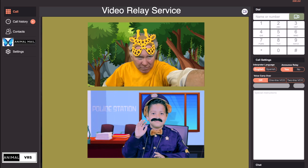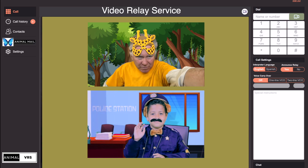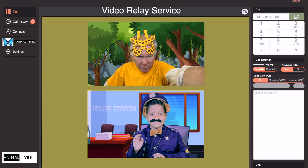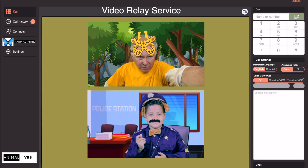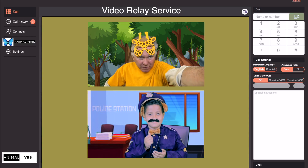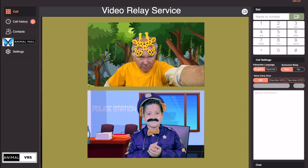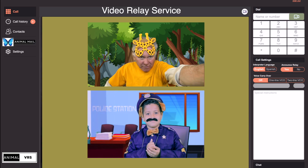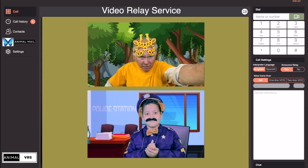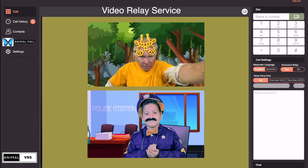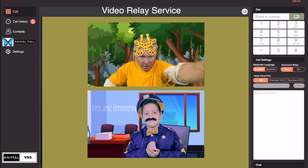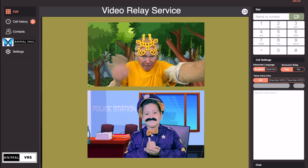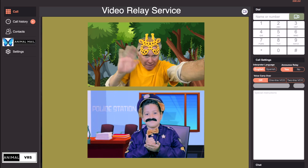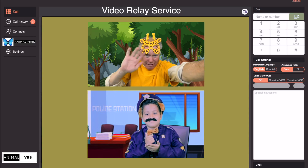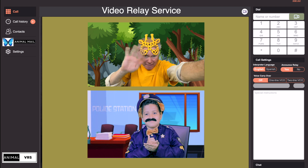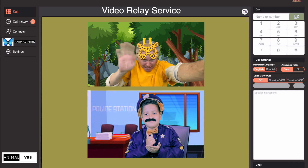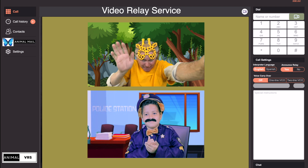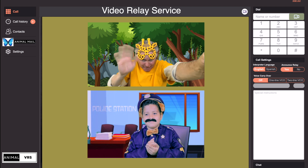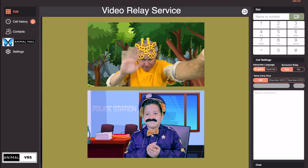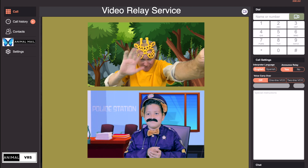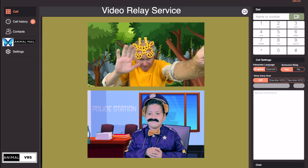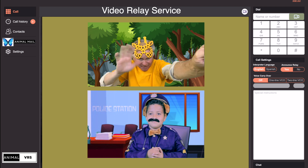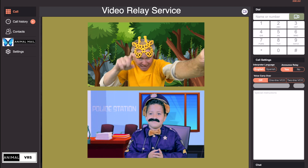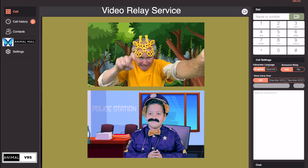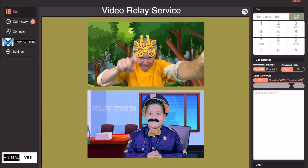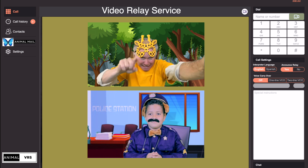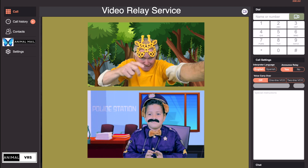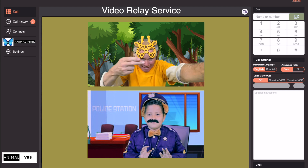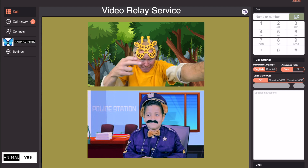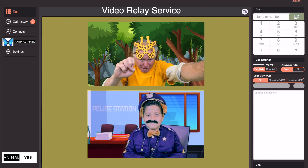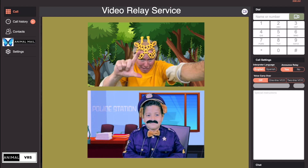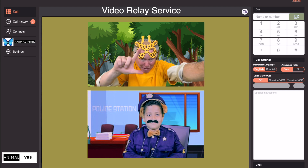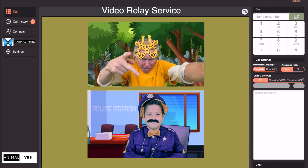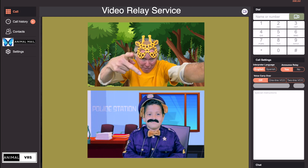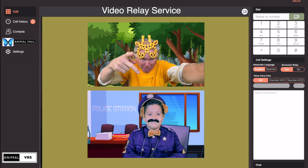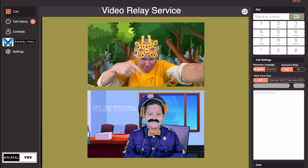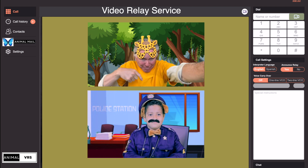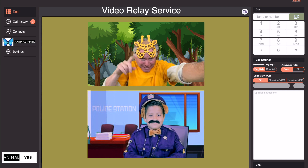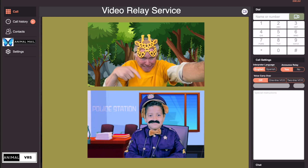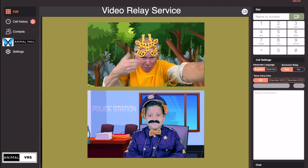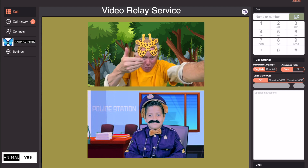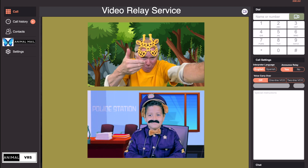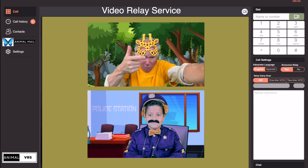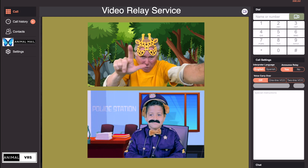Hello. How can I help you? Hello. I need help.